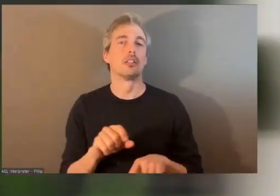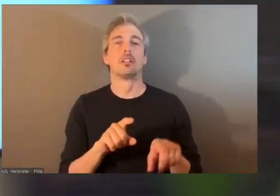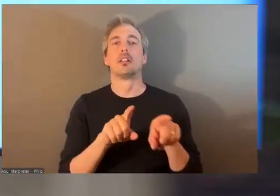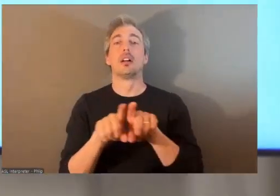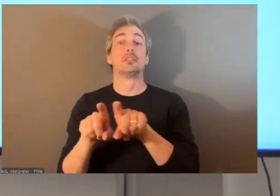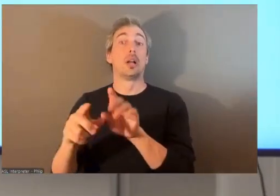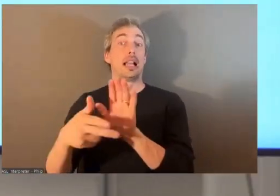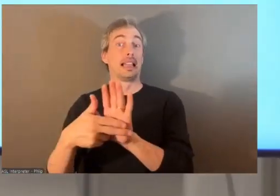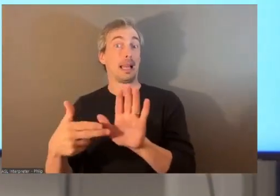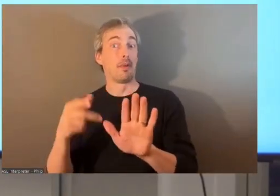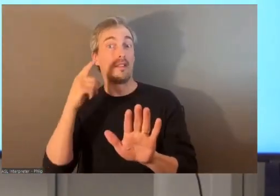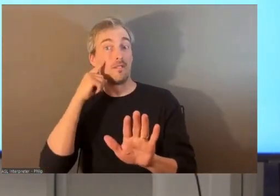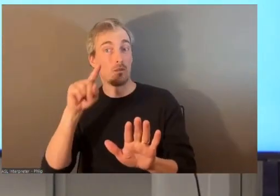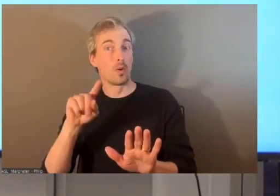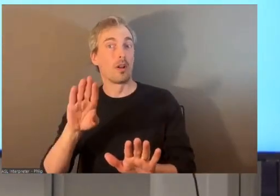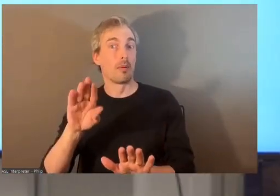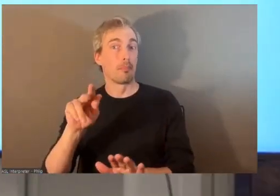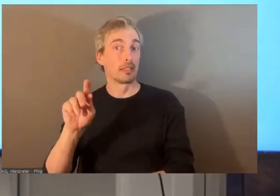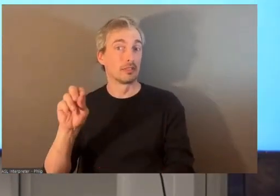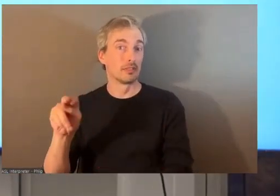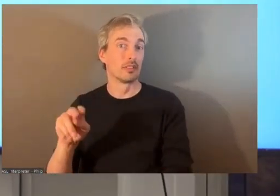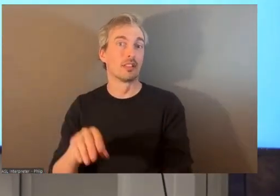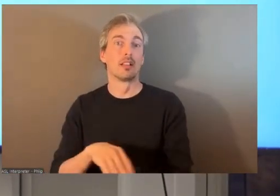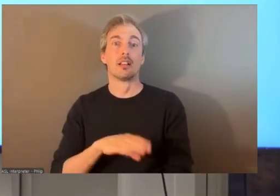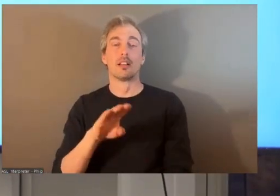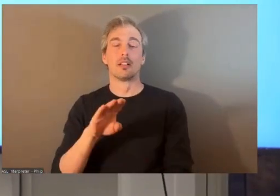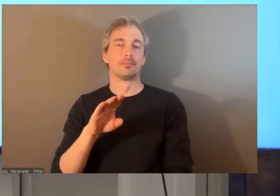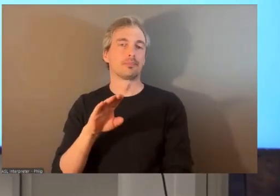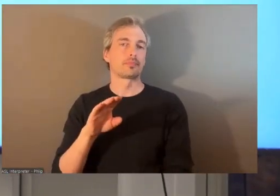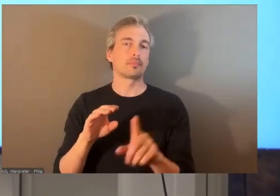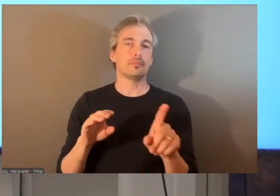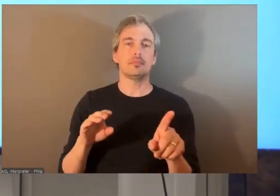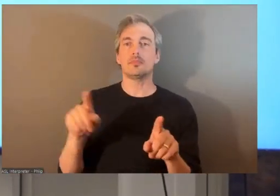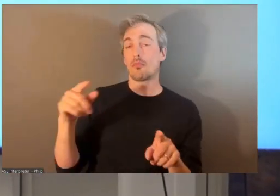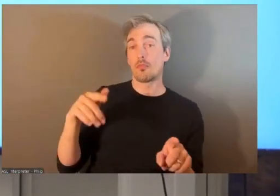and an icon. Yes. Do you feel the designs in everyday life have gotten better at plain